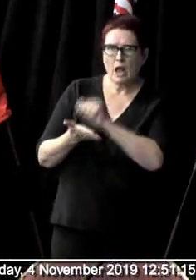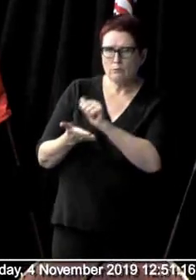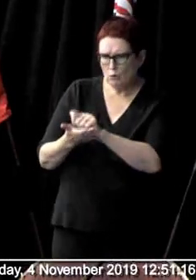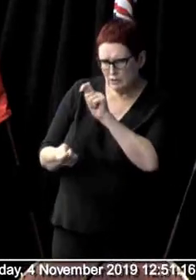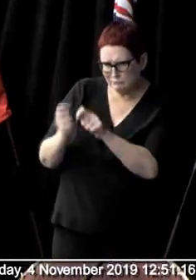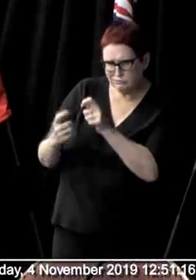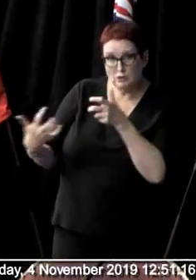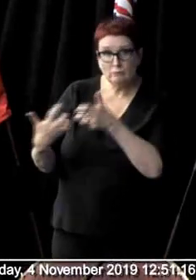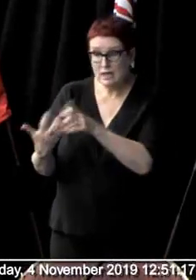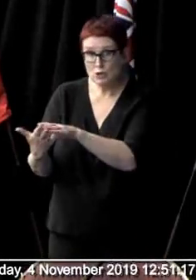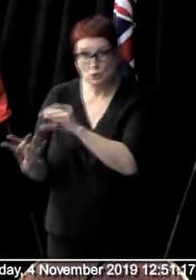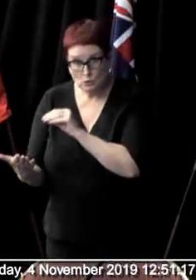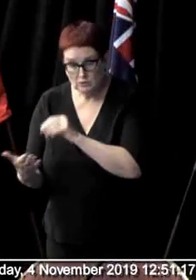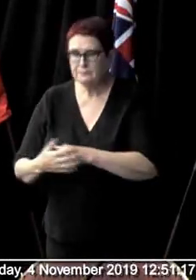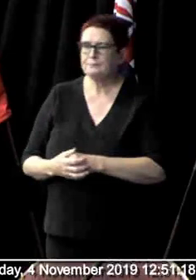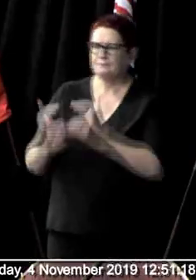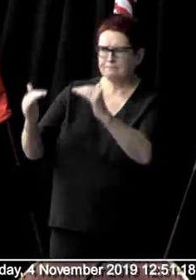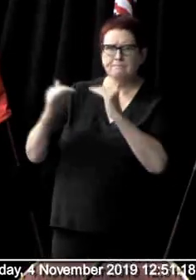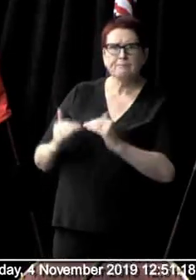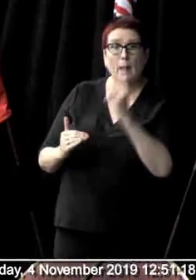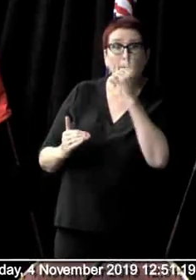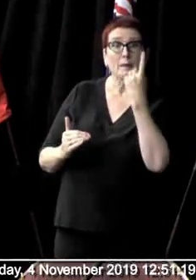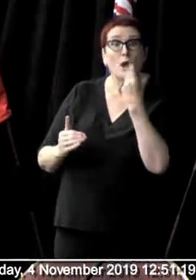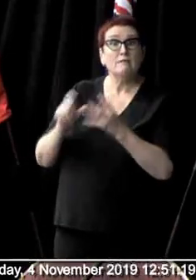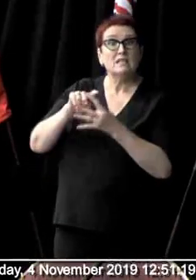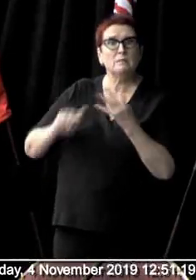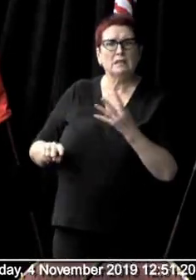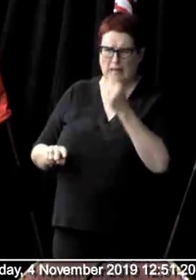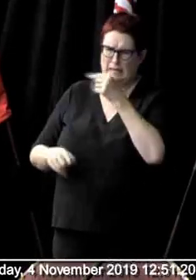and seeing people with a disability as authentic learners.